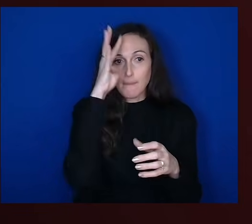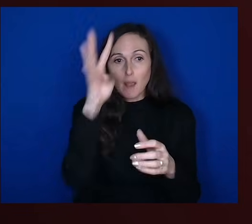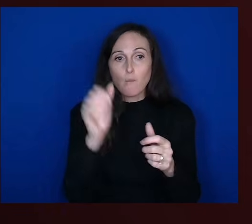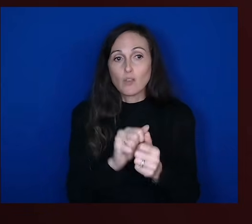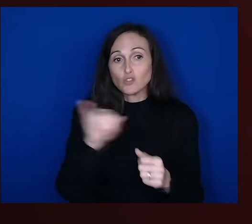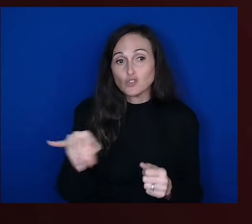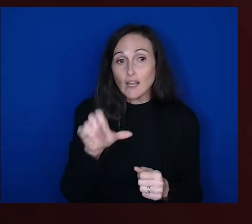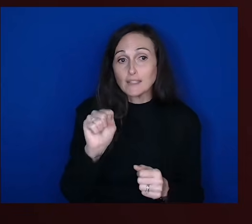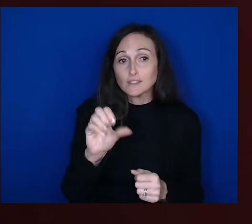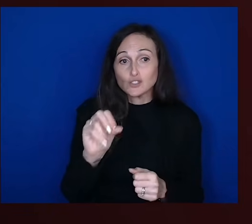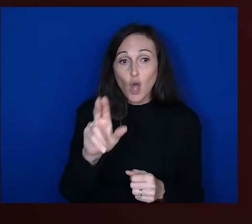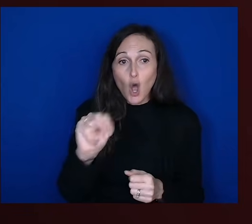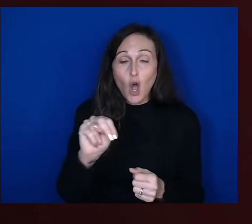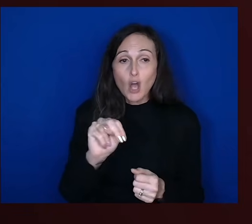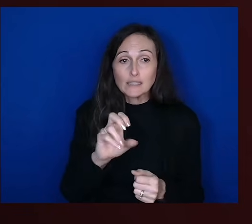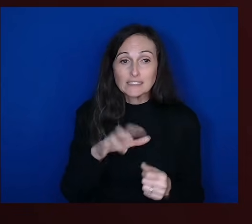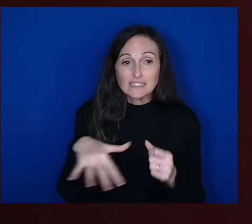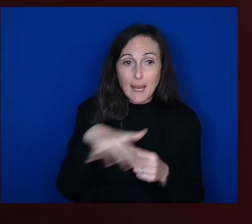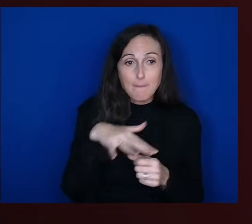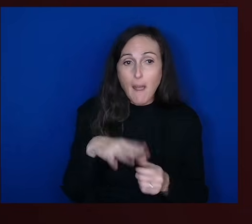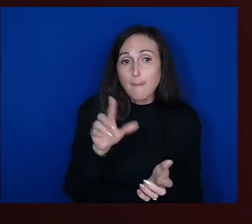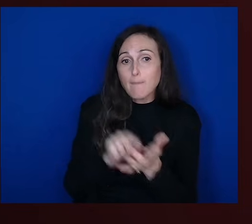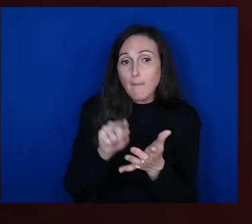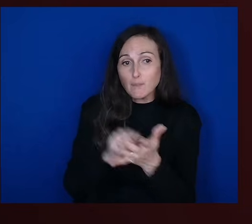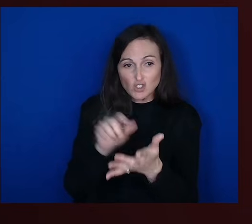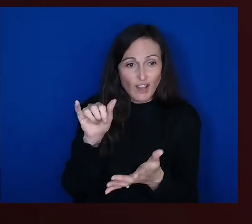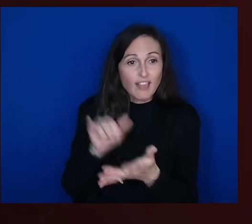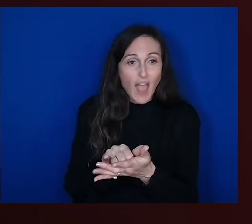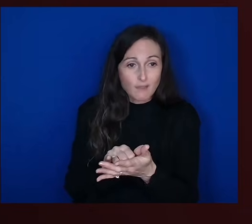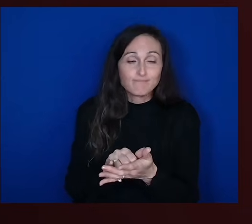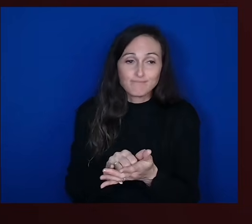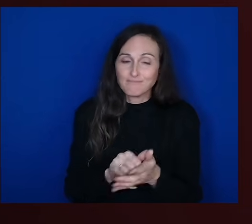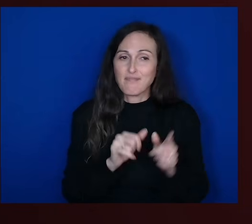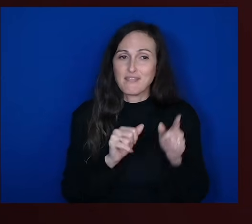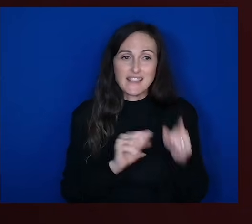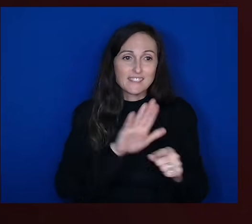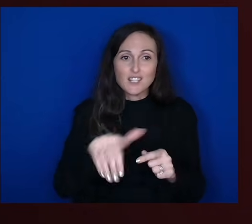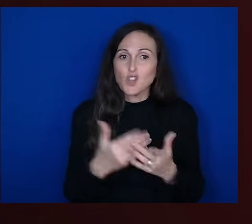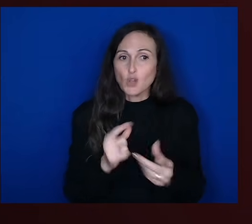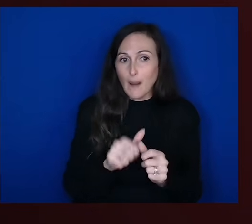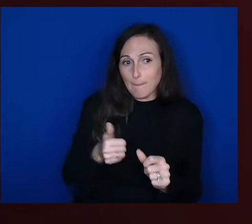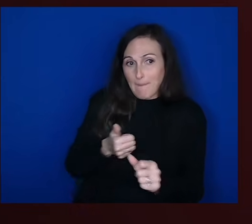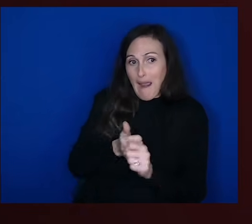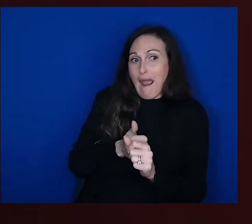and publishing that schema. This is all done behind the scenes for you with our extensions for AI.